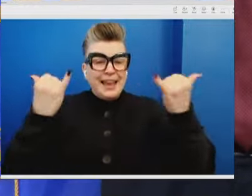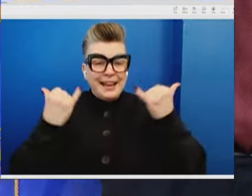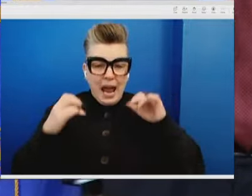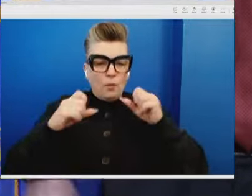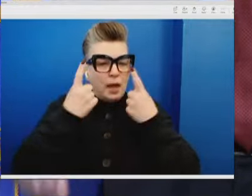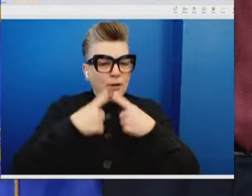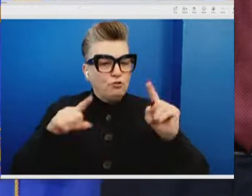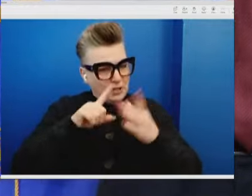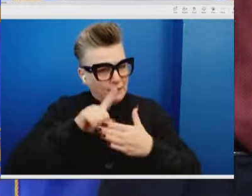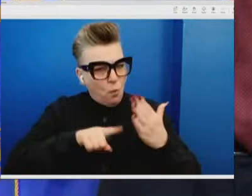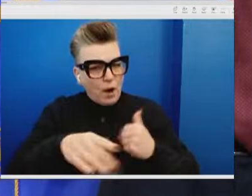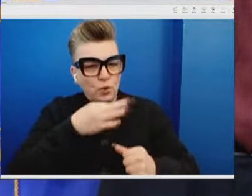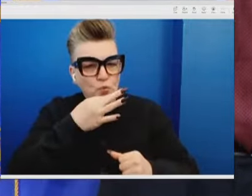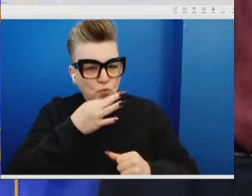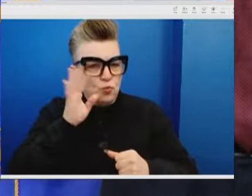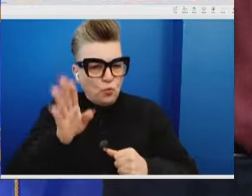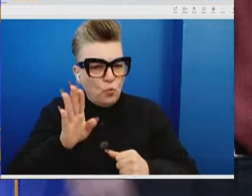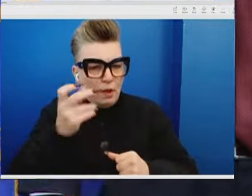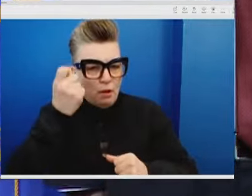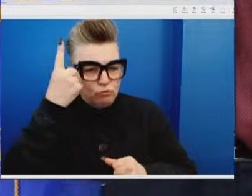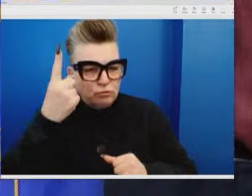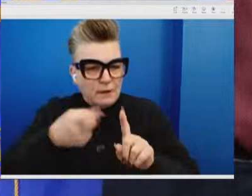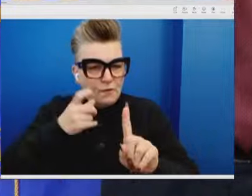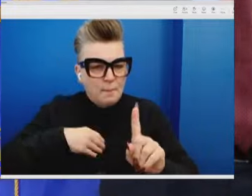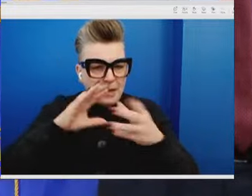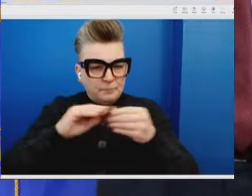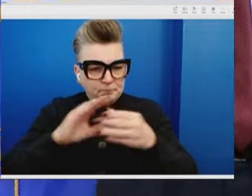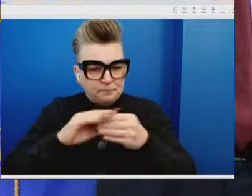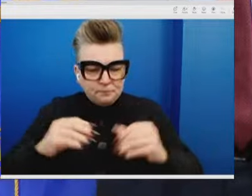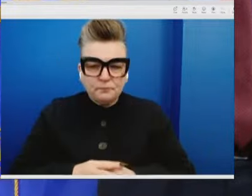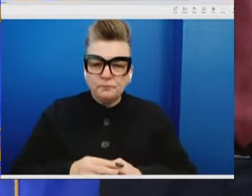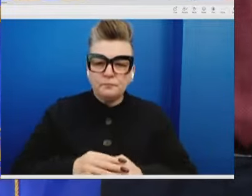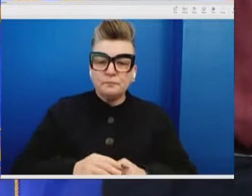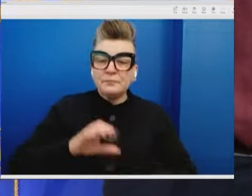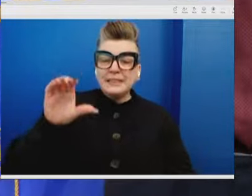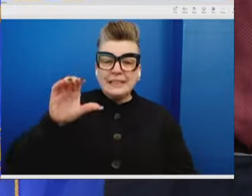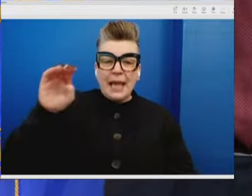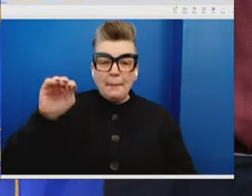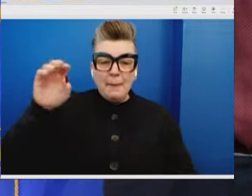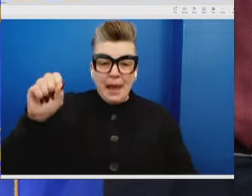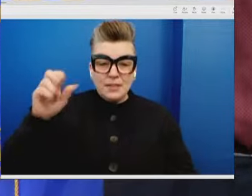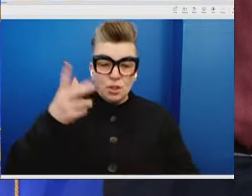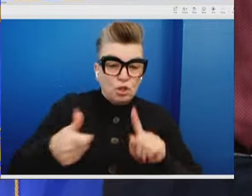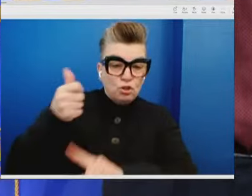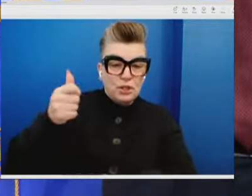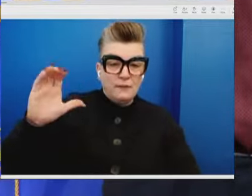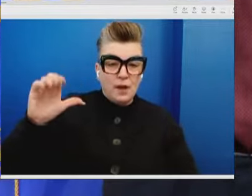Chief of Staff, Steph Carlton at CMS has been instrumental in recruiting a lot of these people. Dan Brillman, who you're going to hear from shortly,